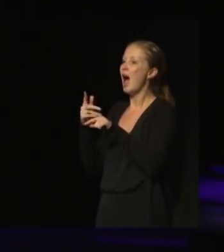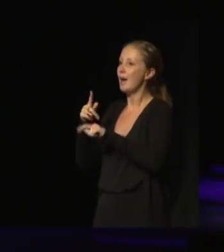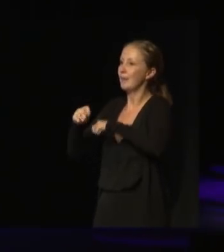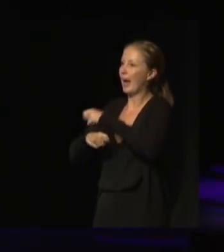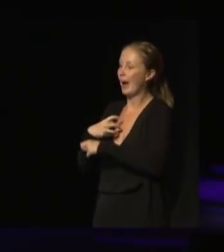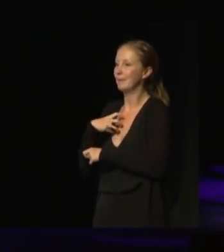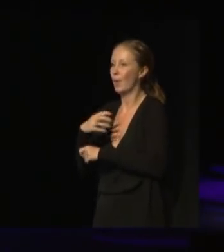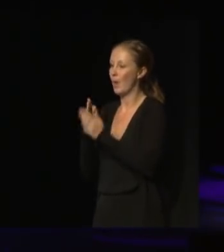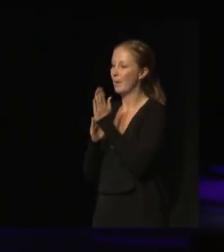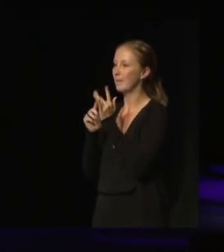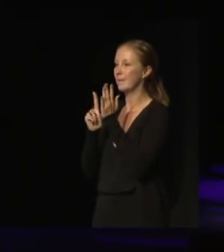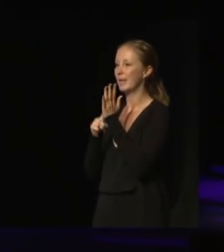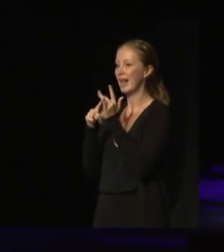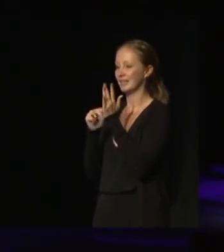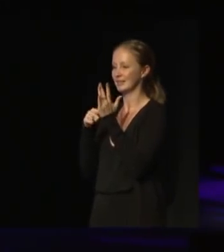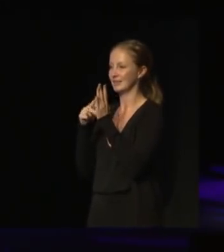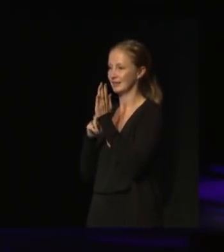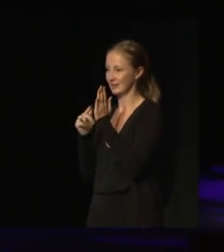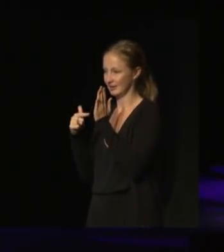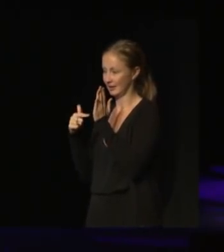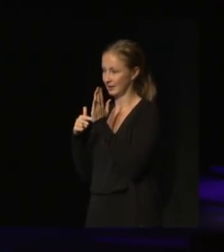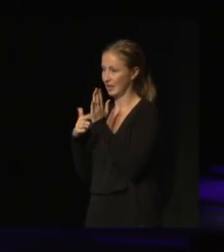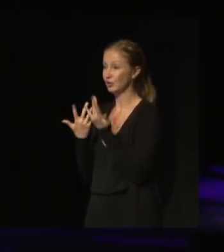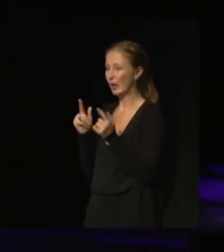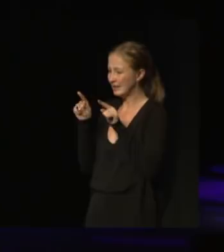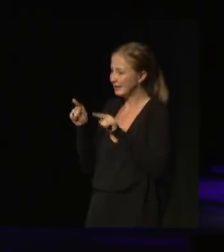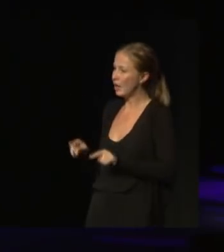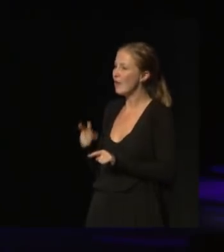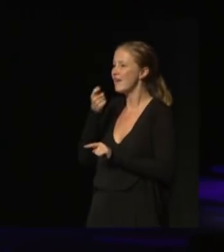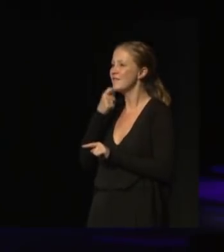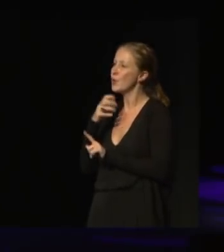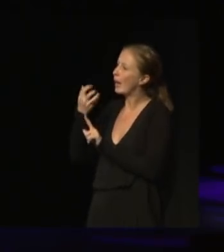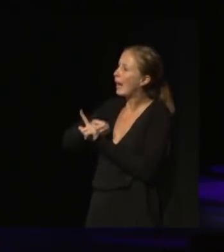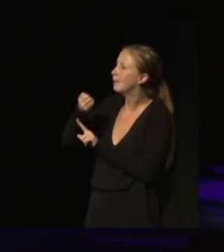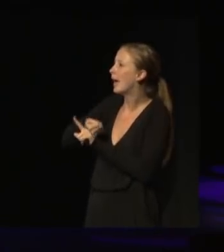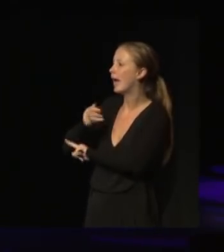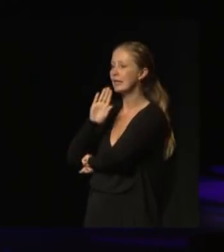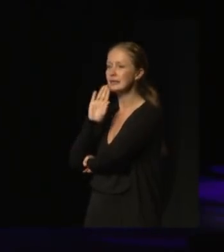So it starts off as being involved with these political campaign speeches, but in the period